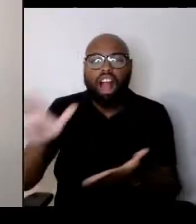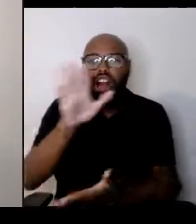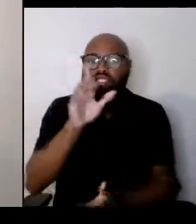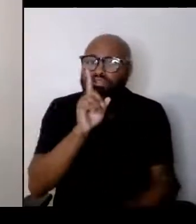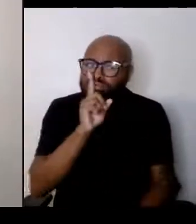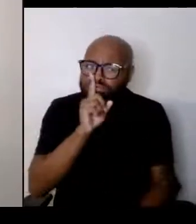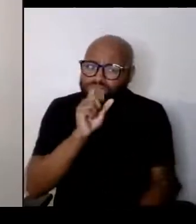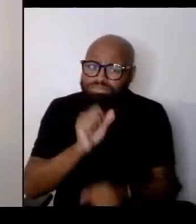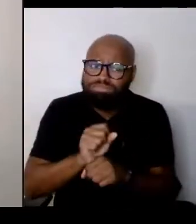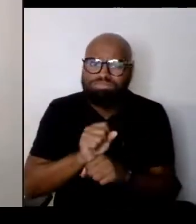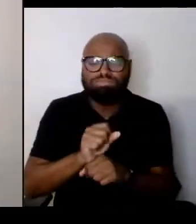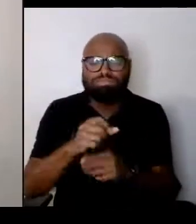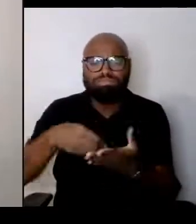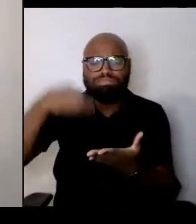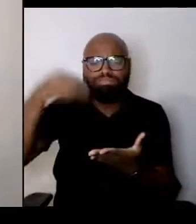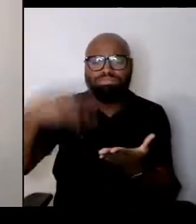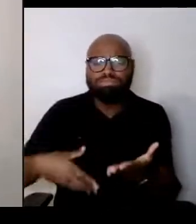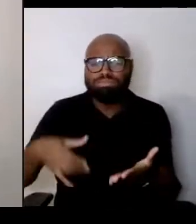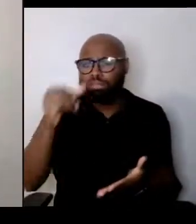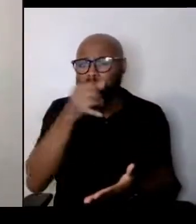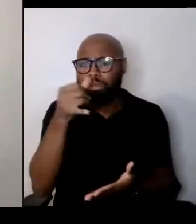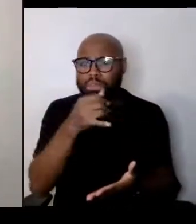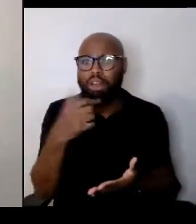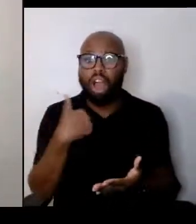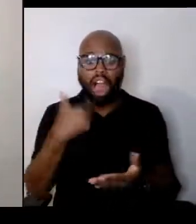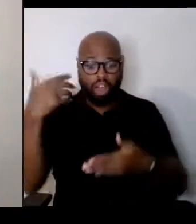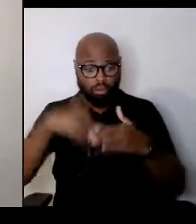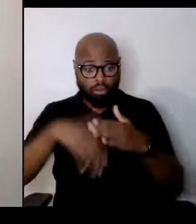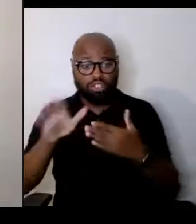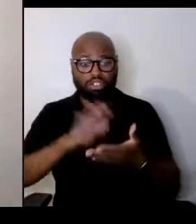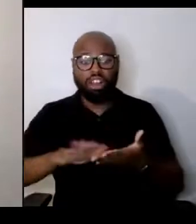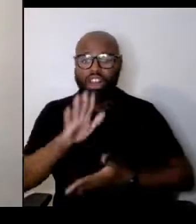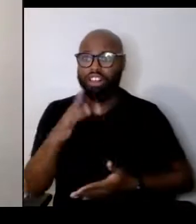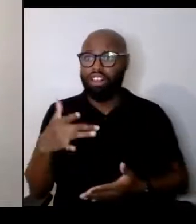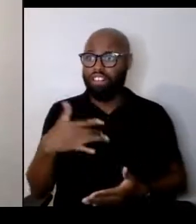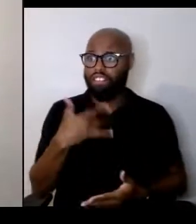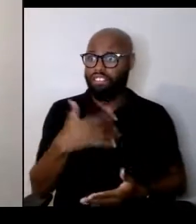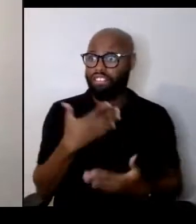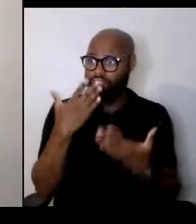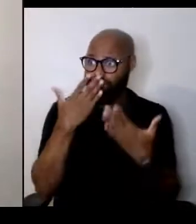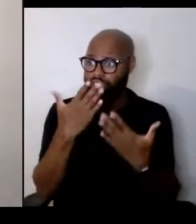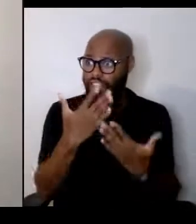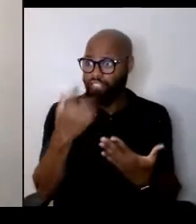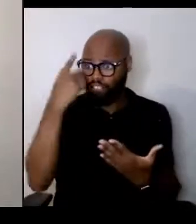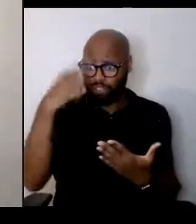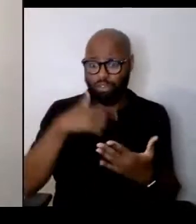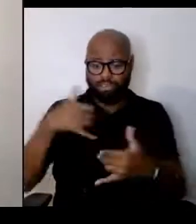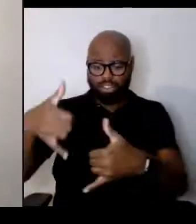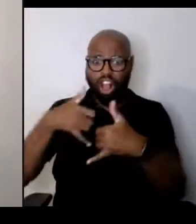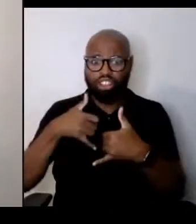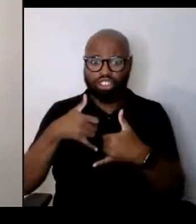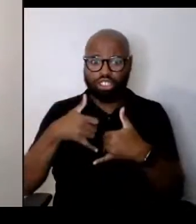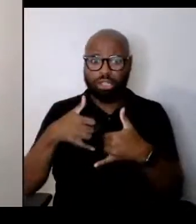And so you know, I went into college thinking I'm so grateful for this but I also know that I now need to do the work to make sure